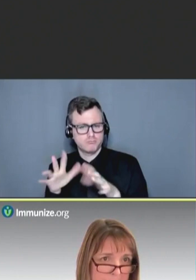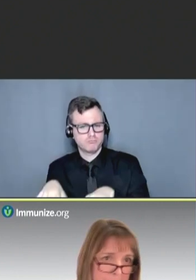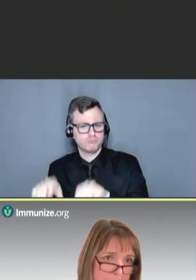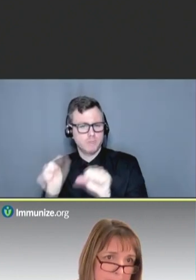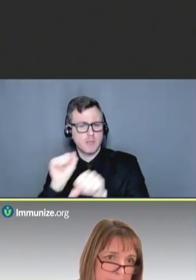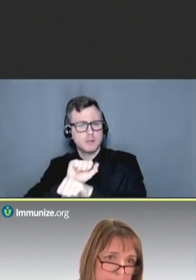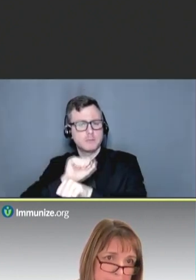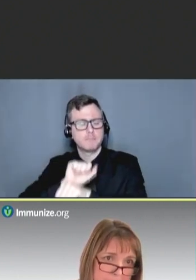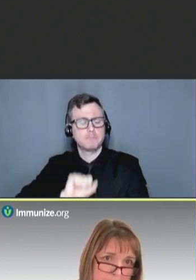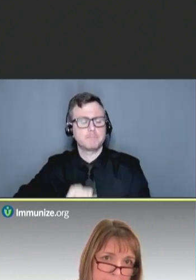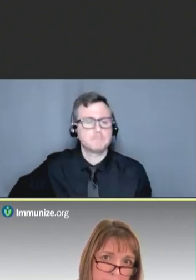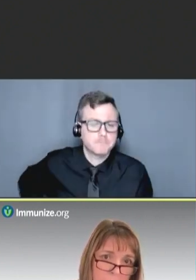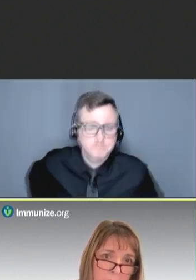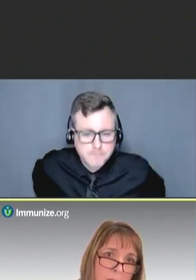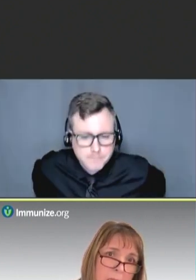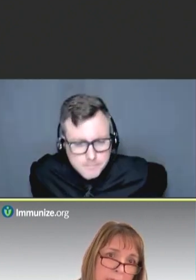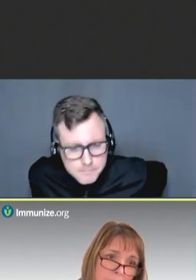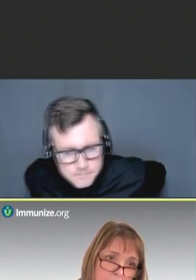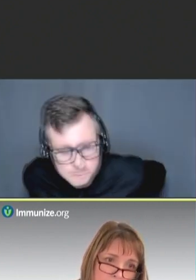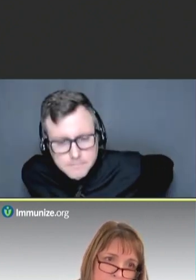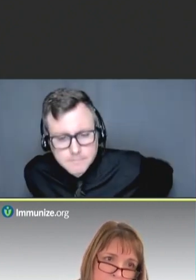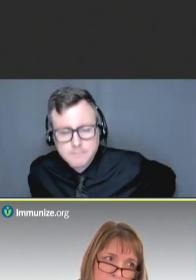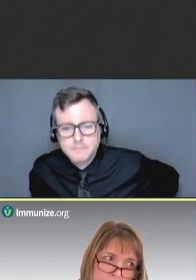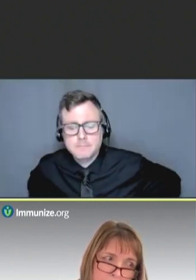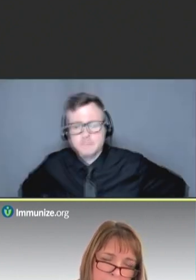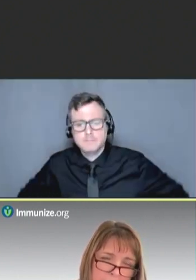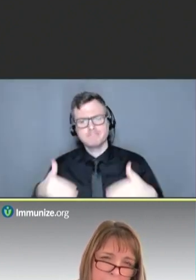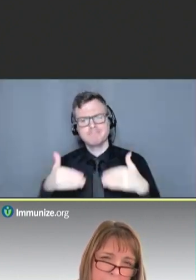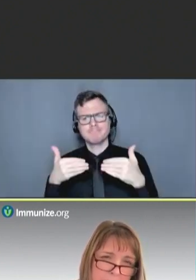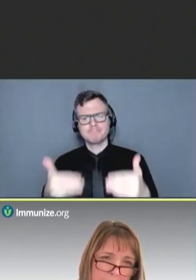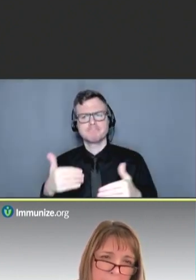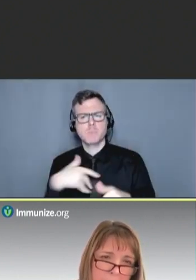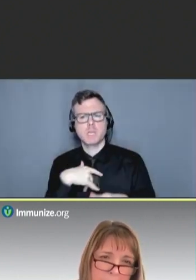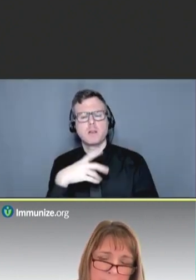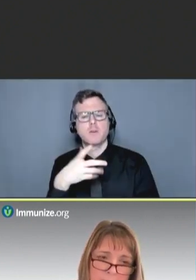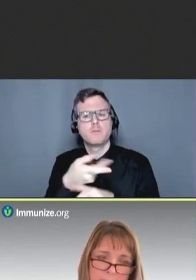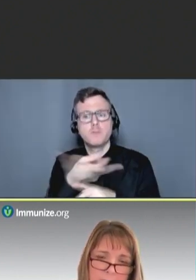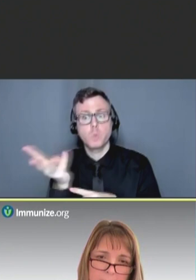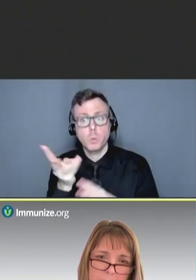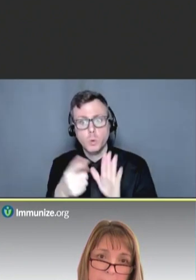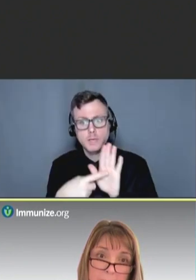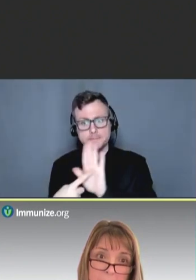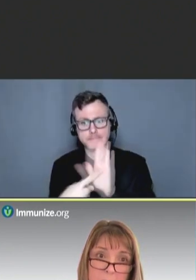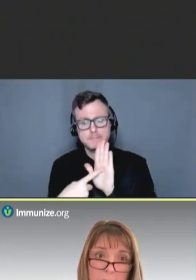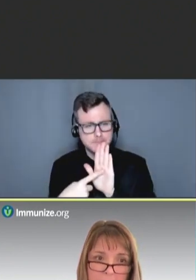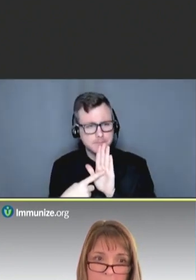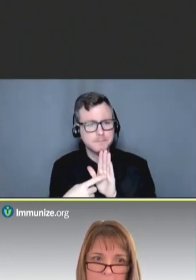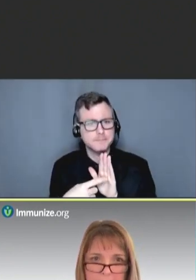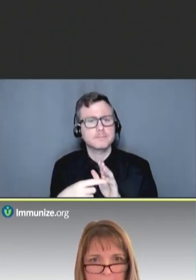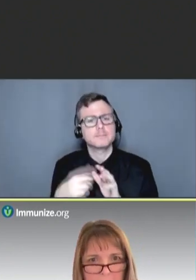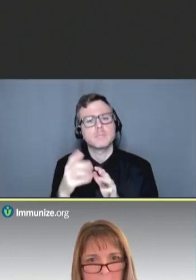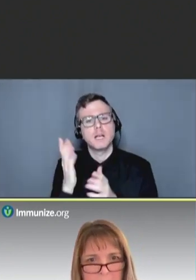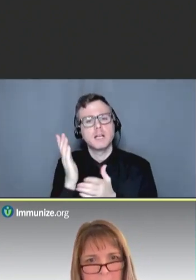And I'm just going to provide a few examples of some of those collaborative efforts that